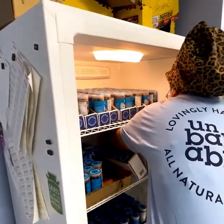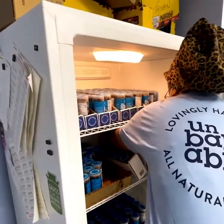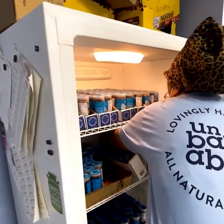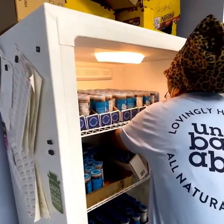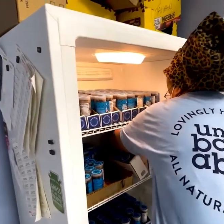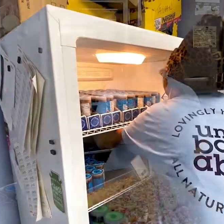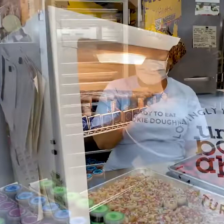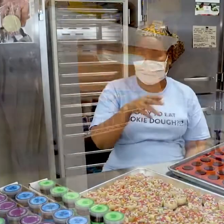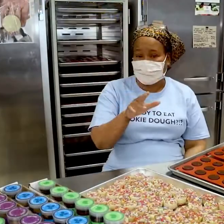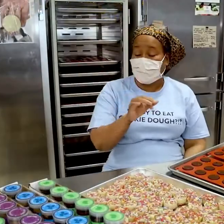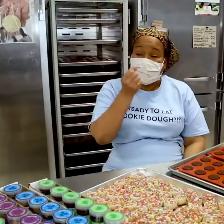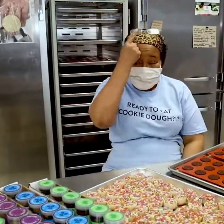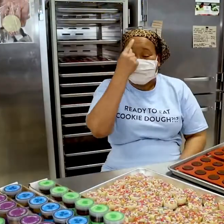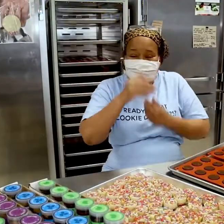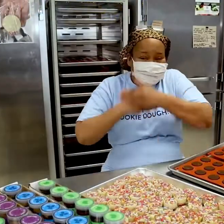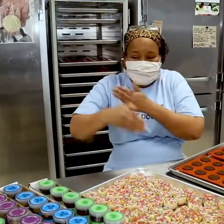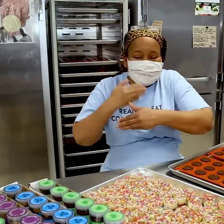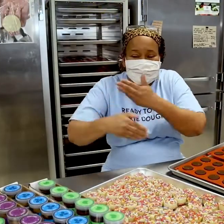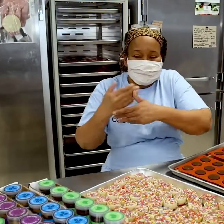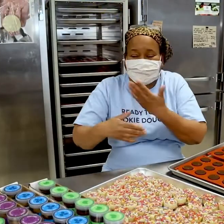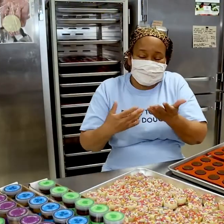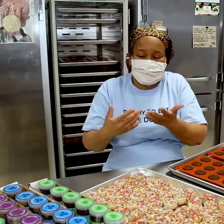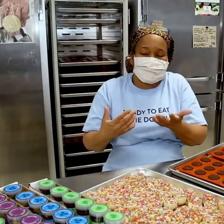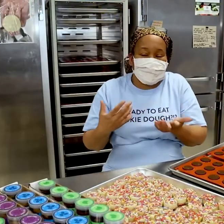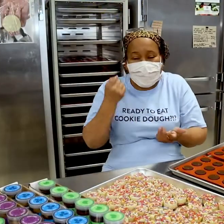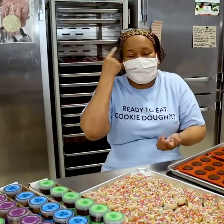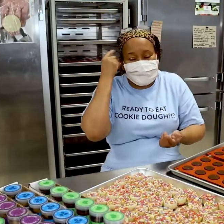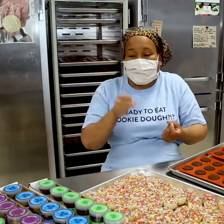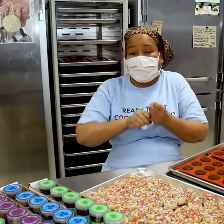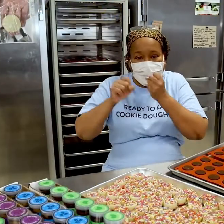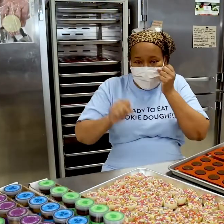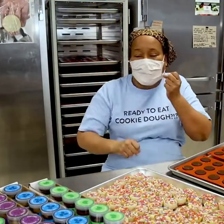I would tell my deaf friends that you know use BRS, understand yes the process is a